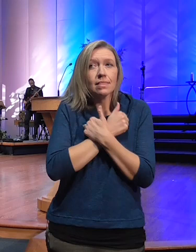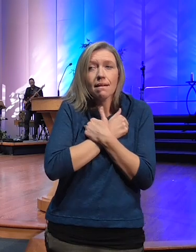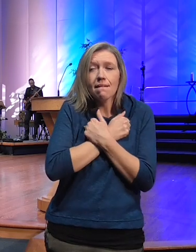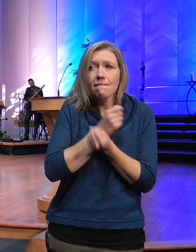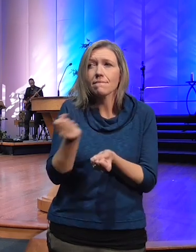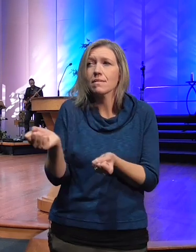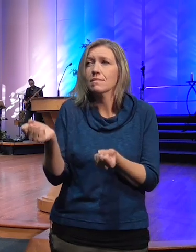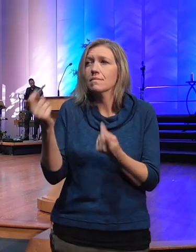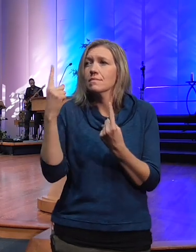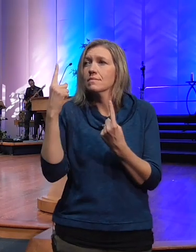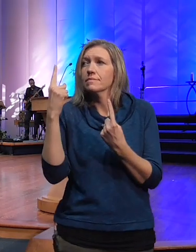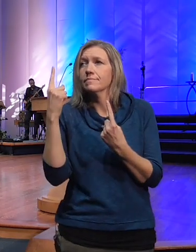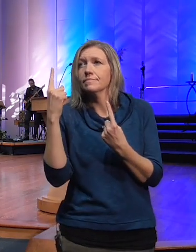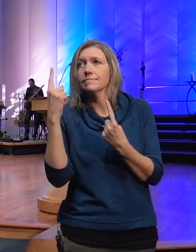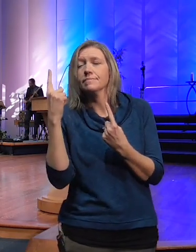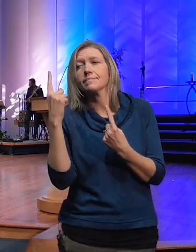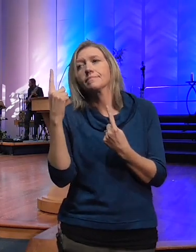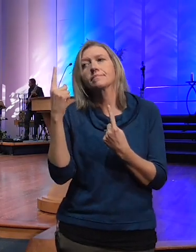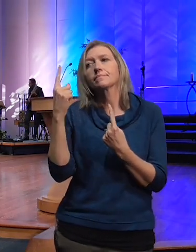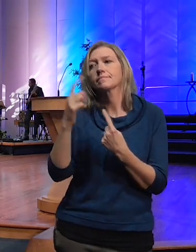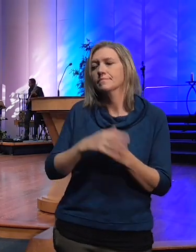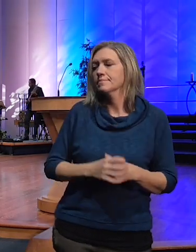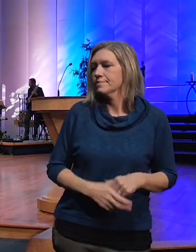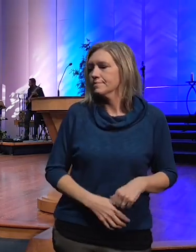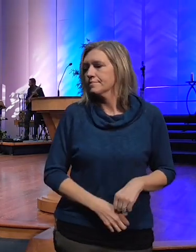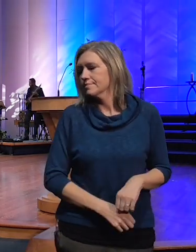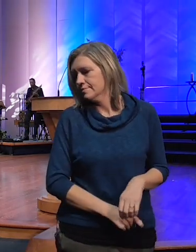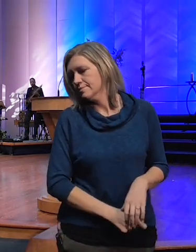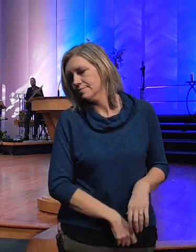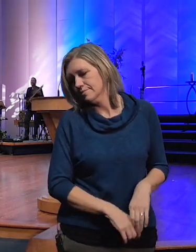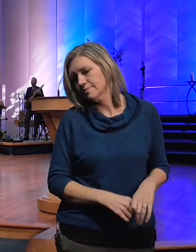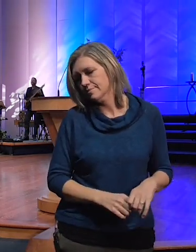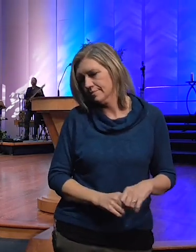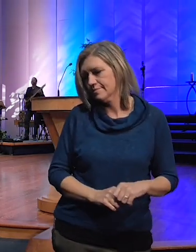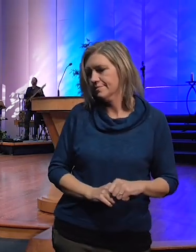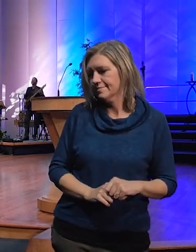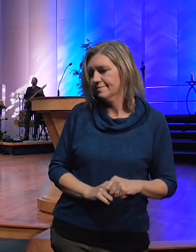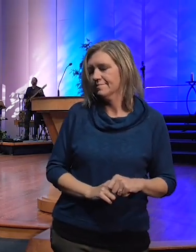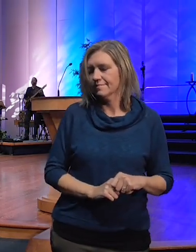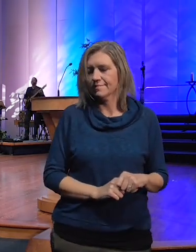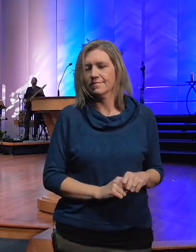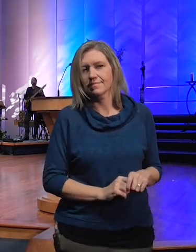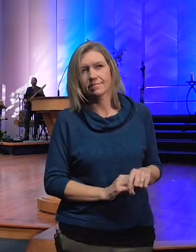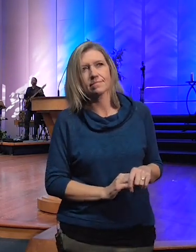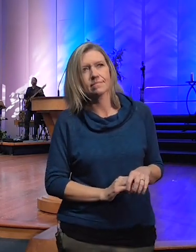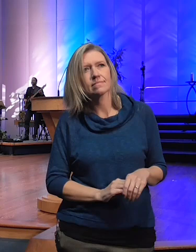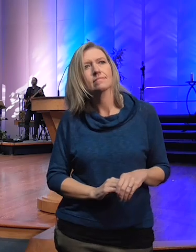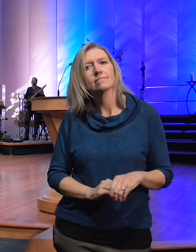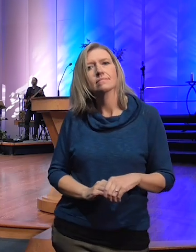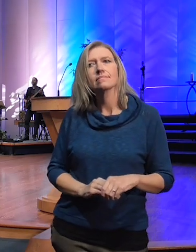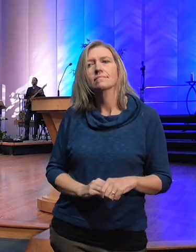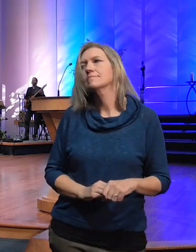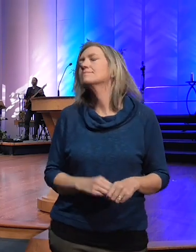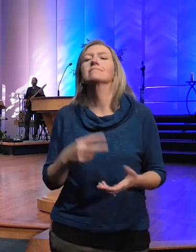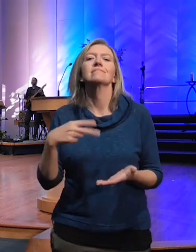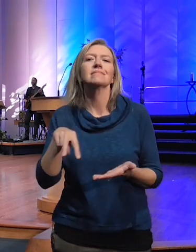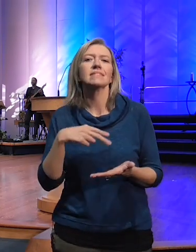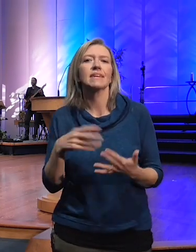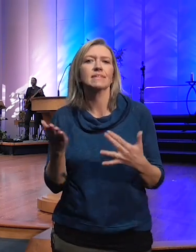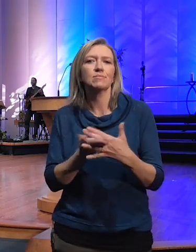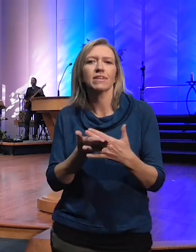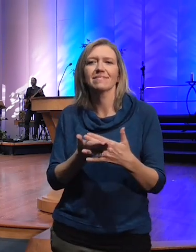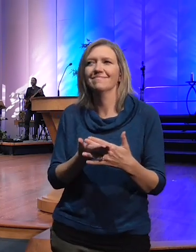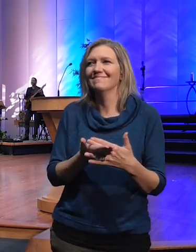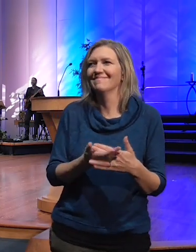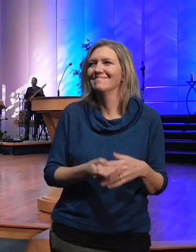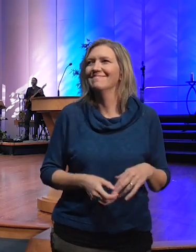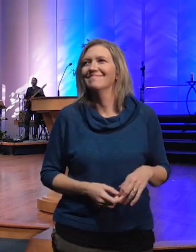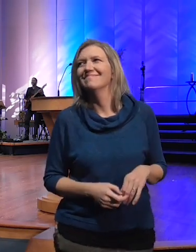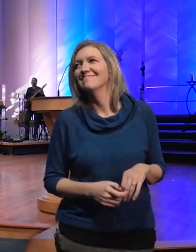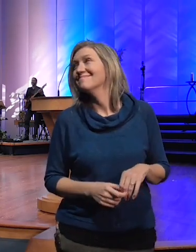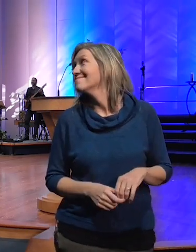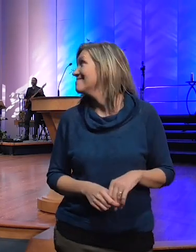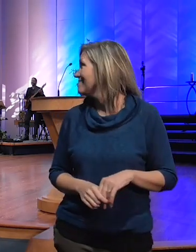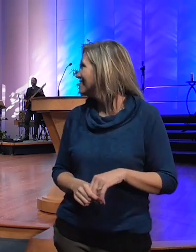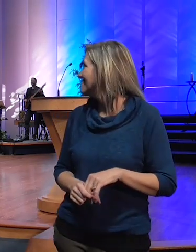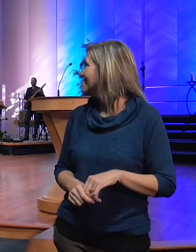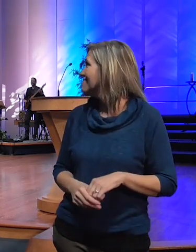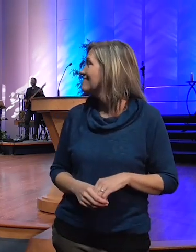understanding dance break